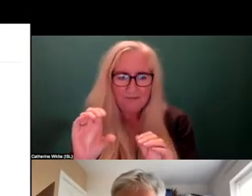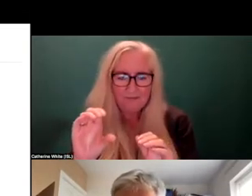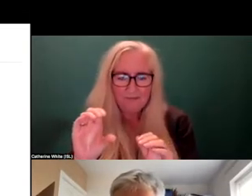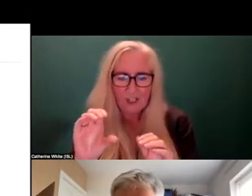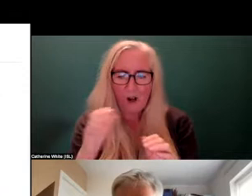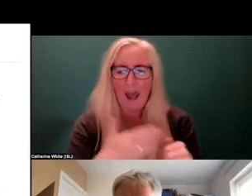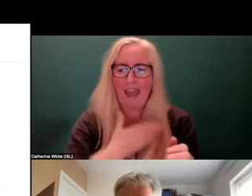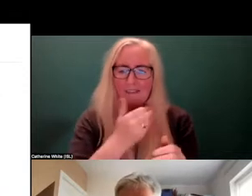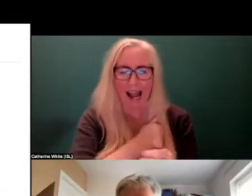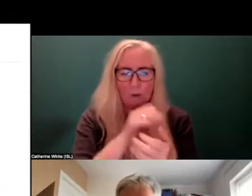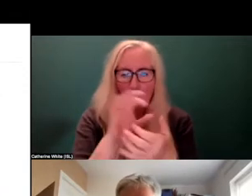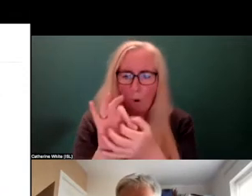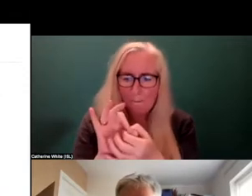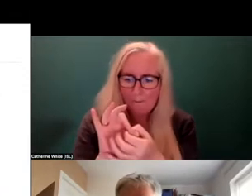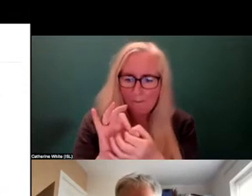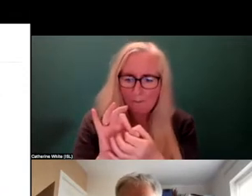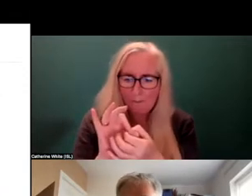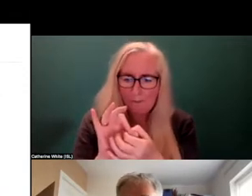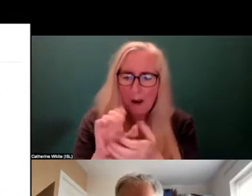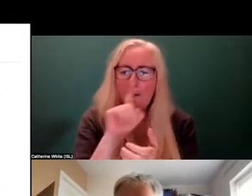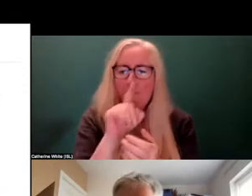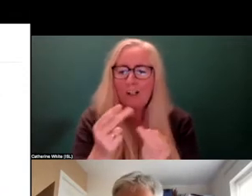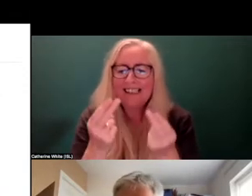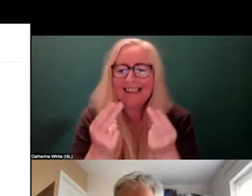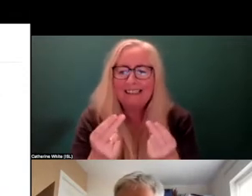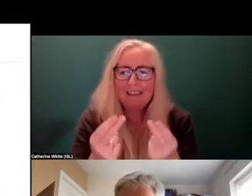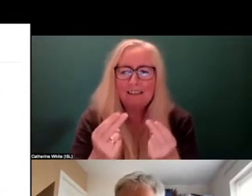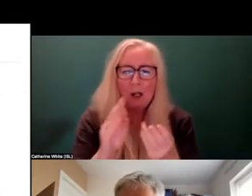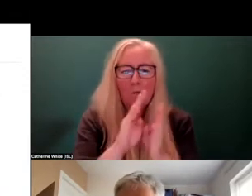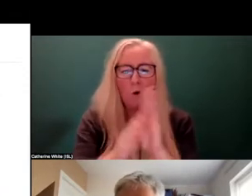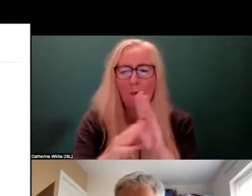you know, whether or not we're living at home, but our need to grow